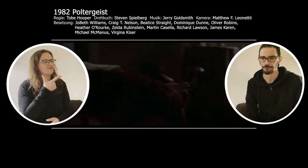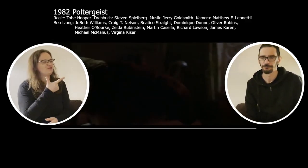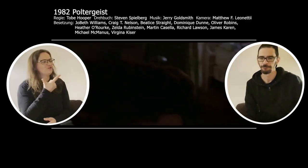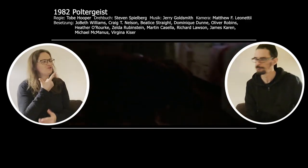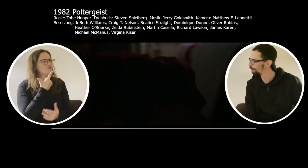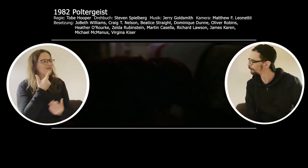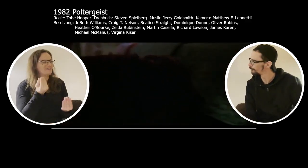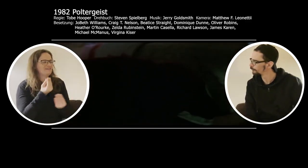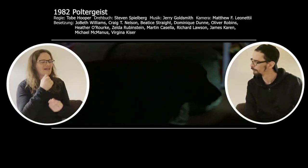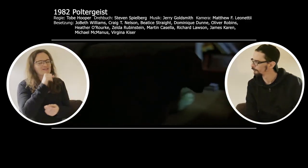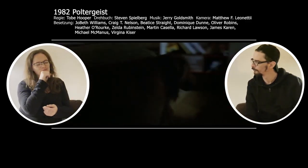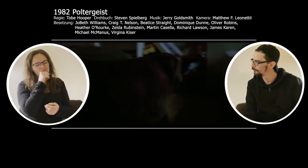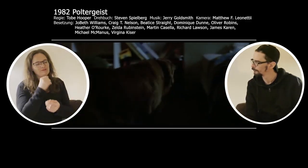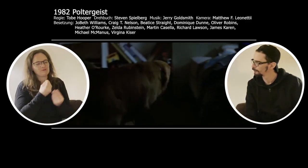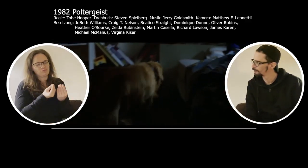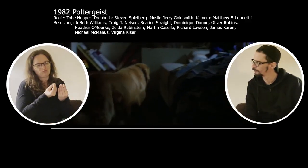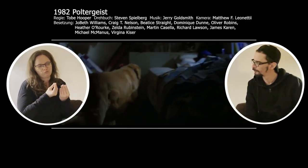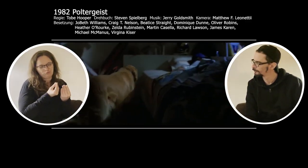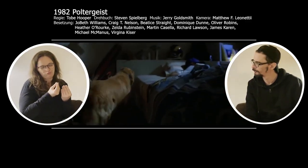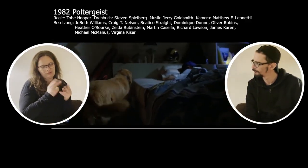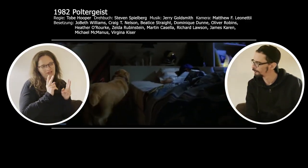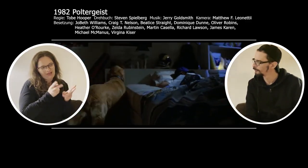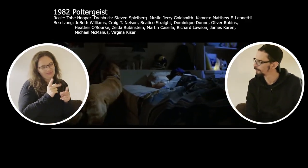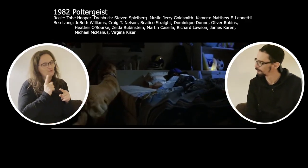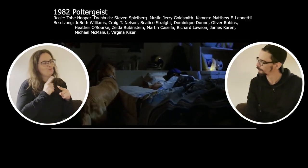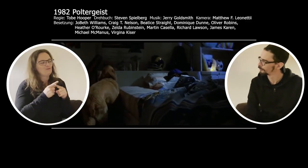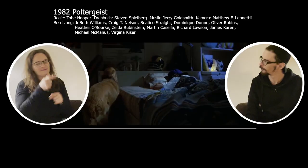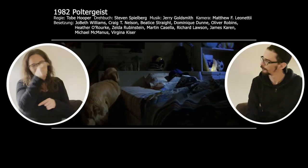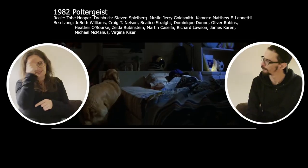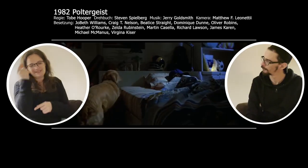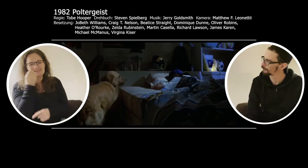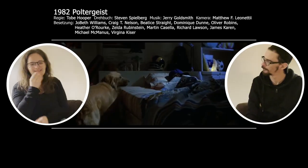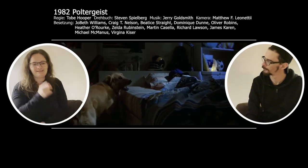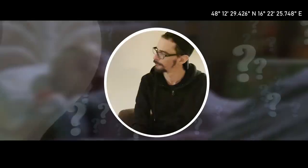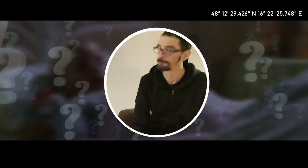Animals are good at doing two things: They have a keen sense and like to eat people.